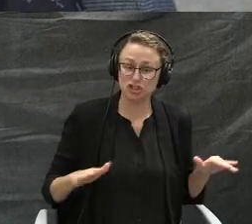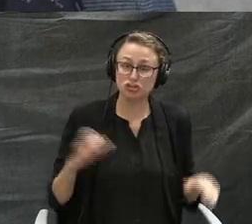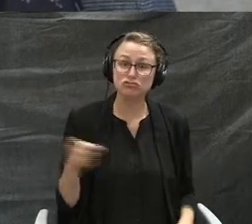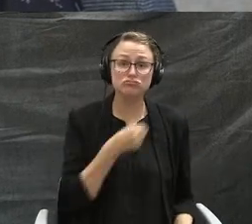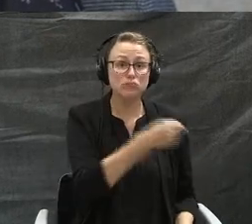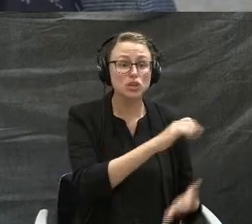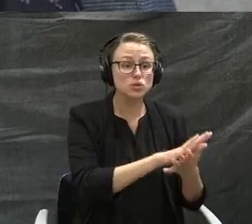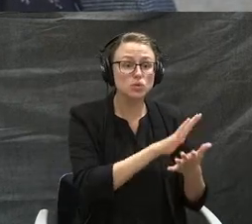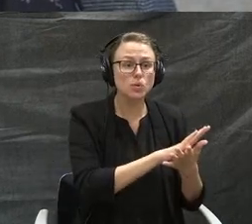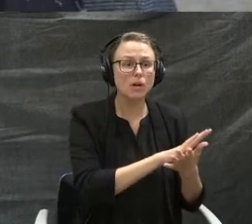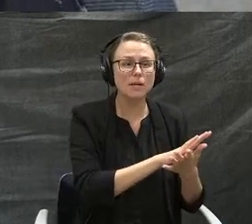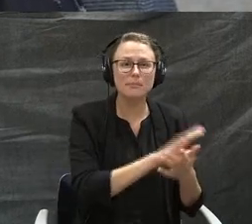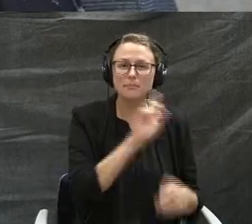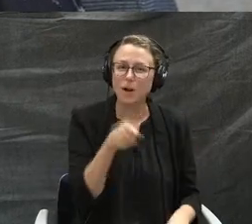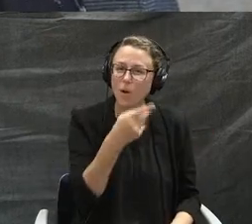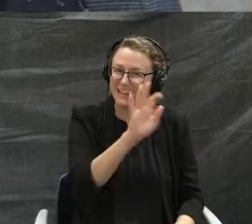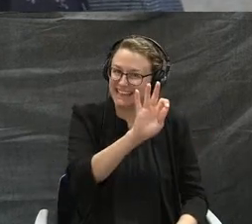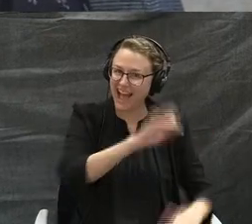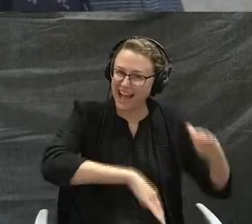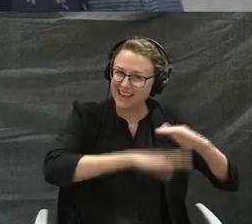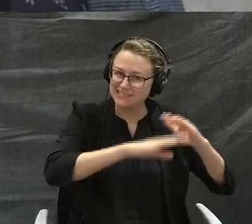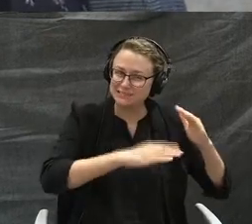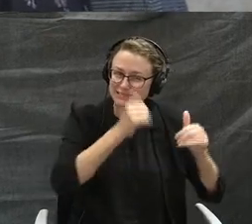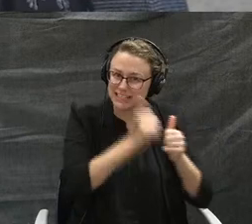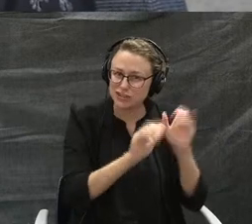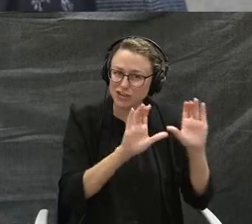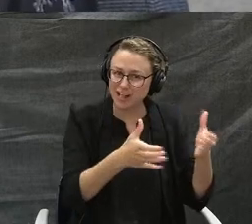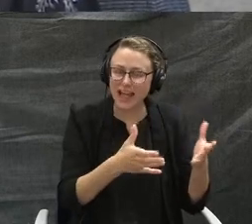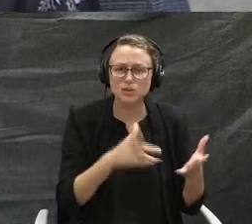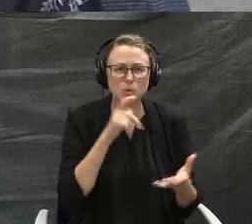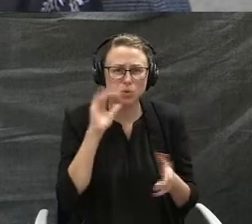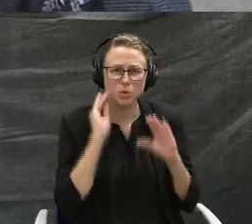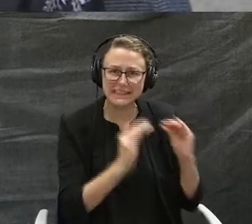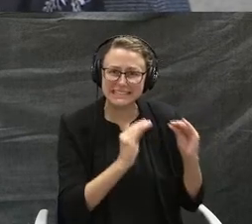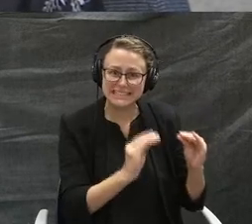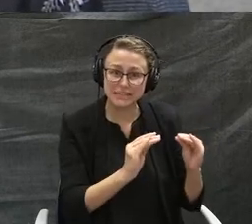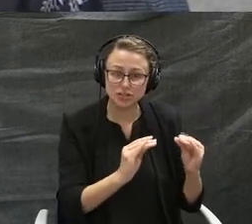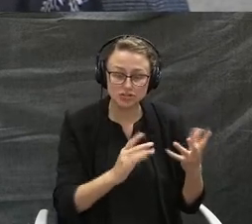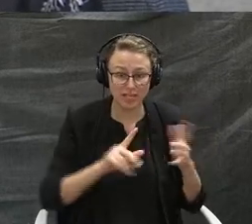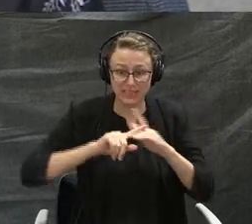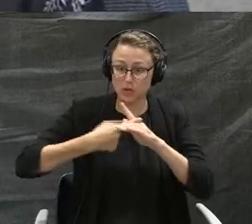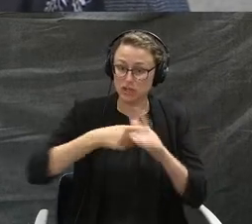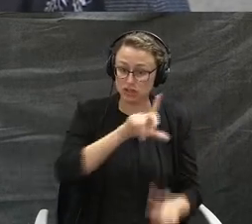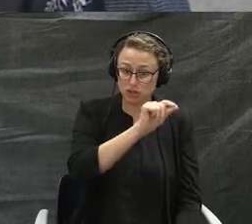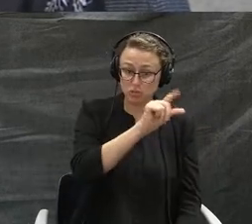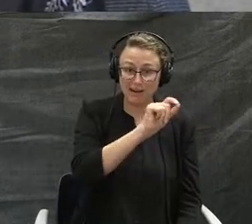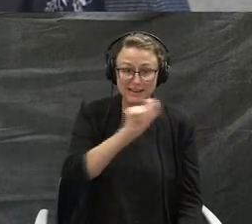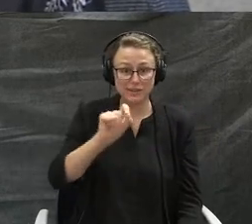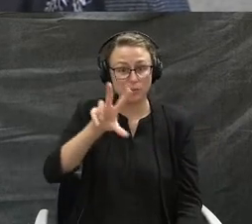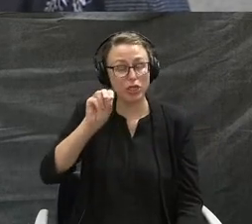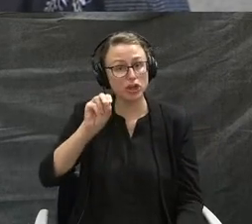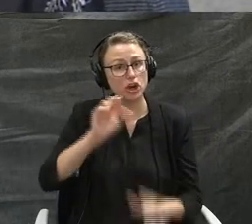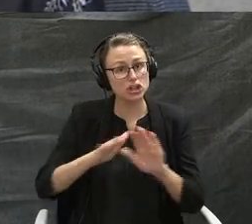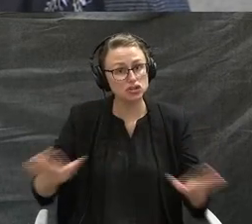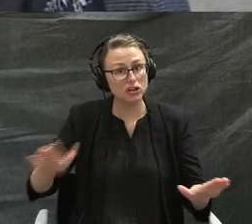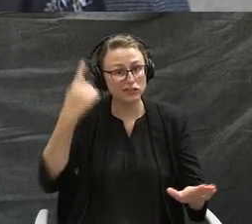school, but only nine per class. Specifically who will teach them as the original 20 to 30 children per original teacher